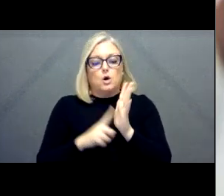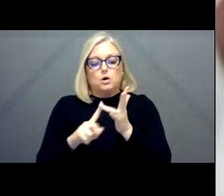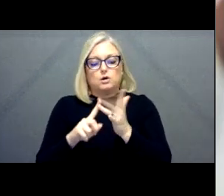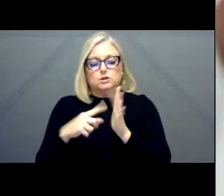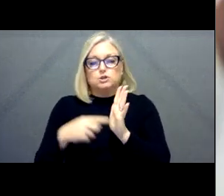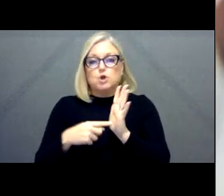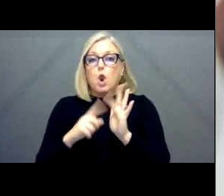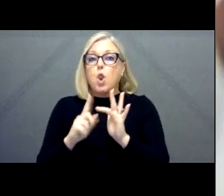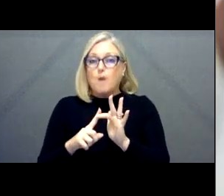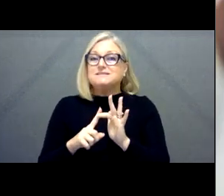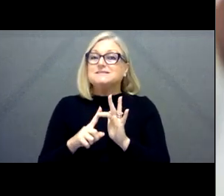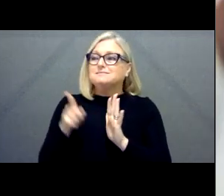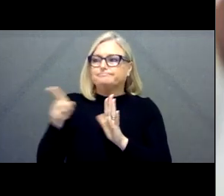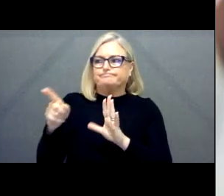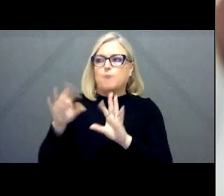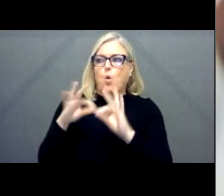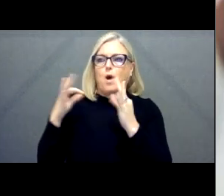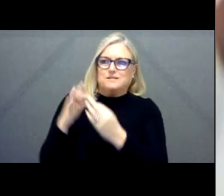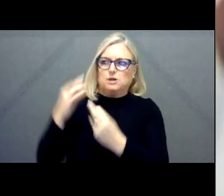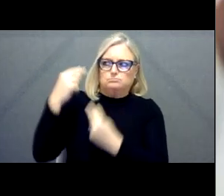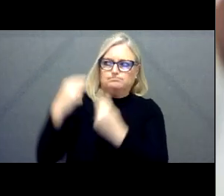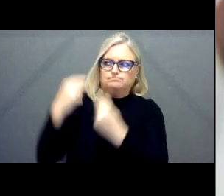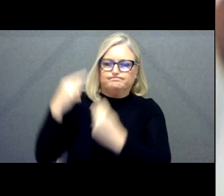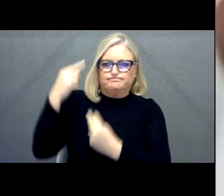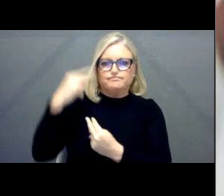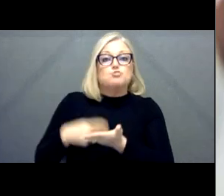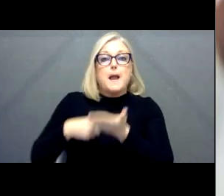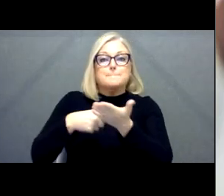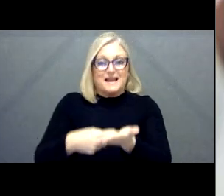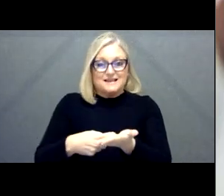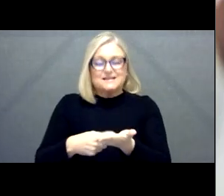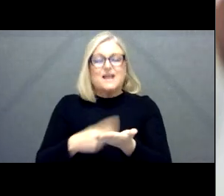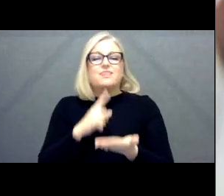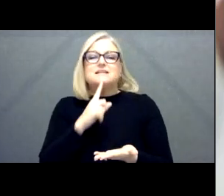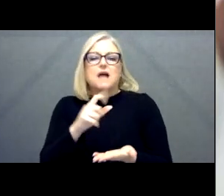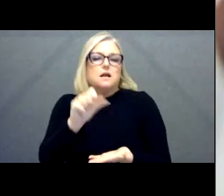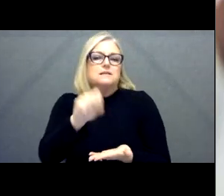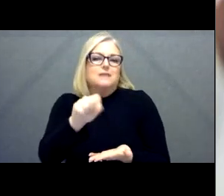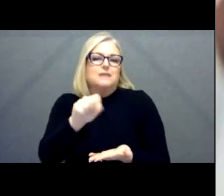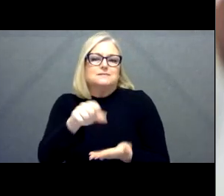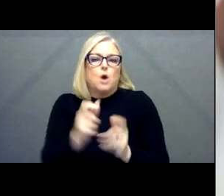is a decision for government around whether they take up that recommendation on a positive note it